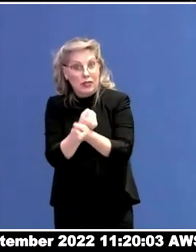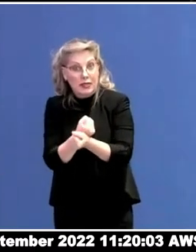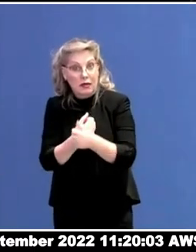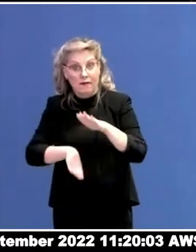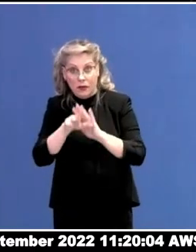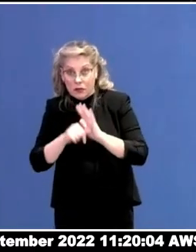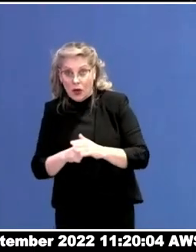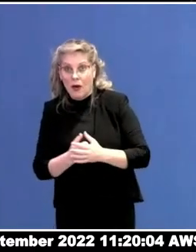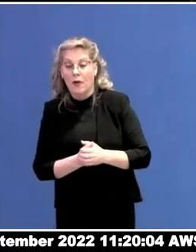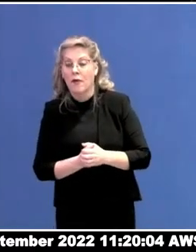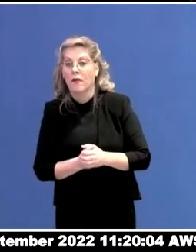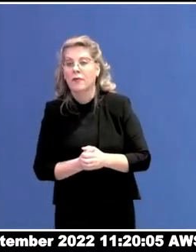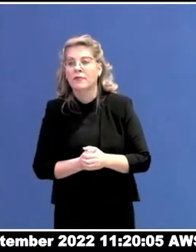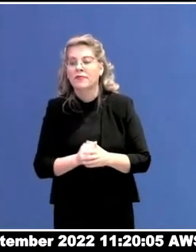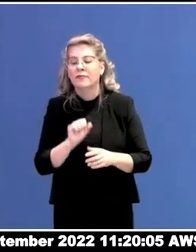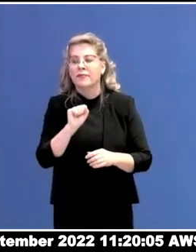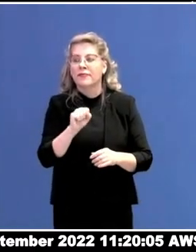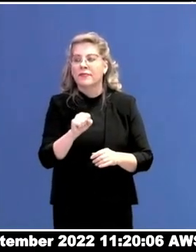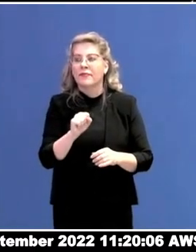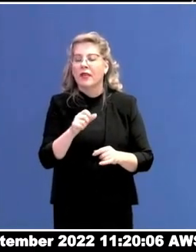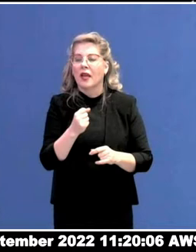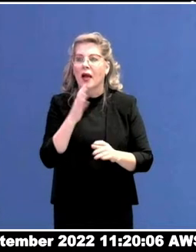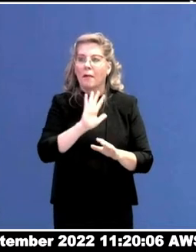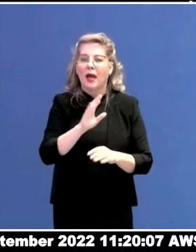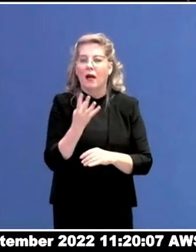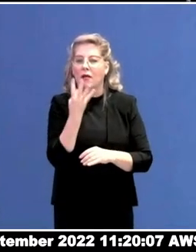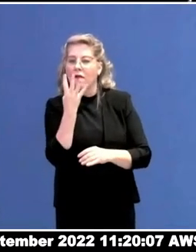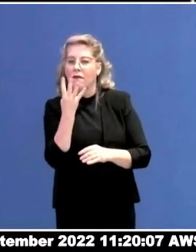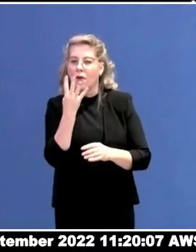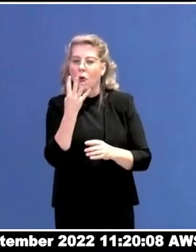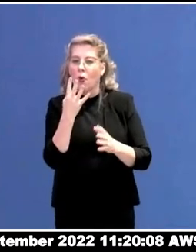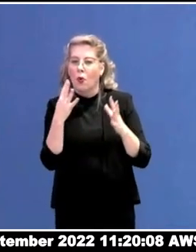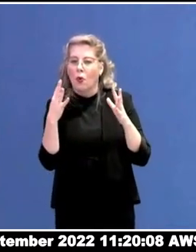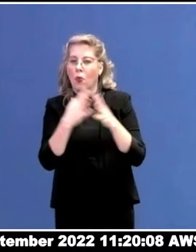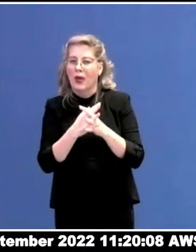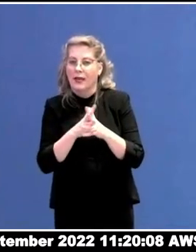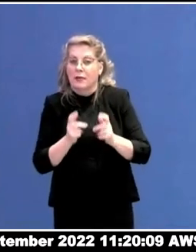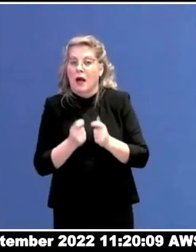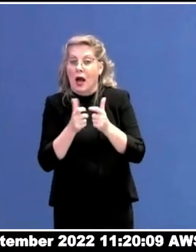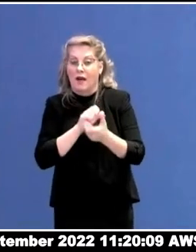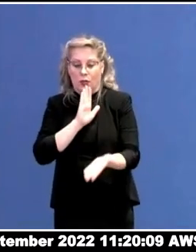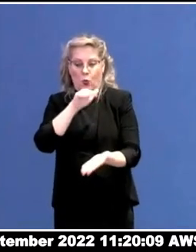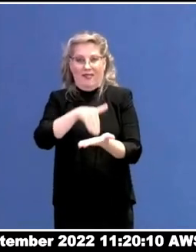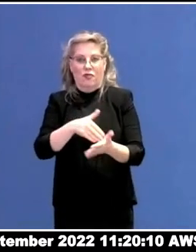That didn't happen until about four weeks of us arriving at Acacia Prison. And then we started working in Oscar block.